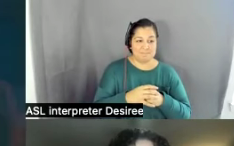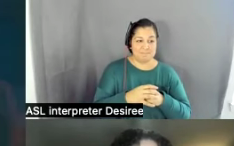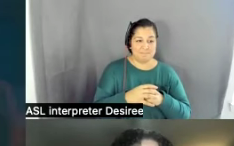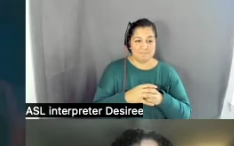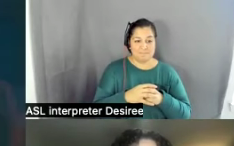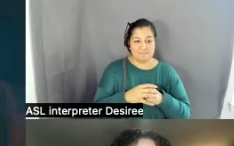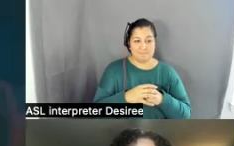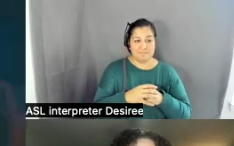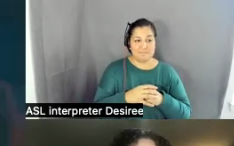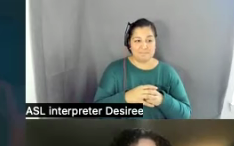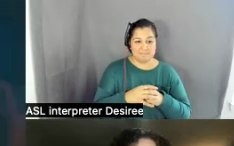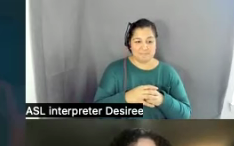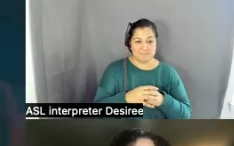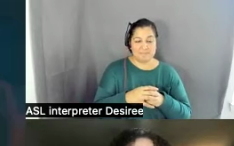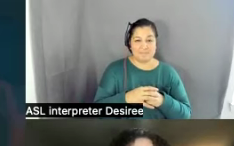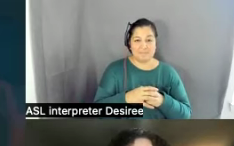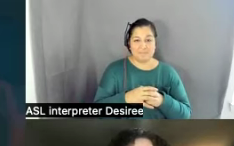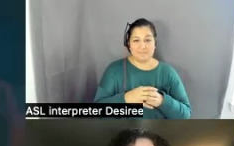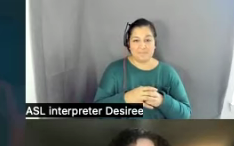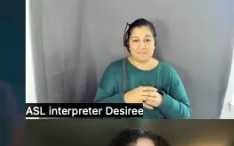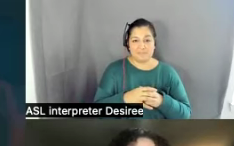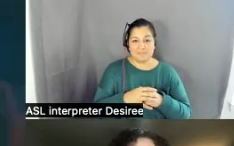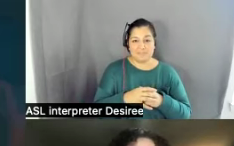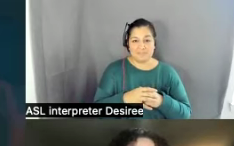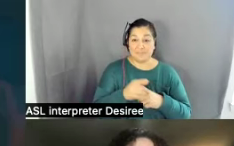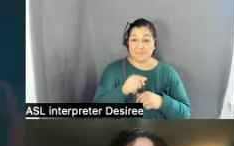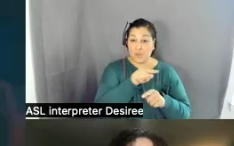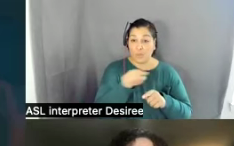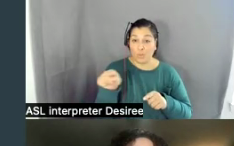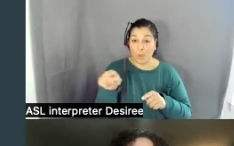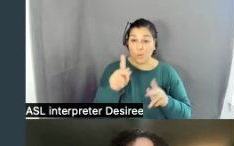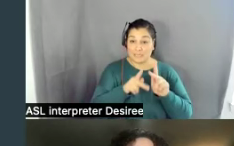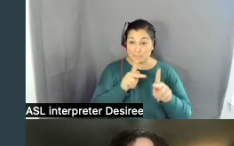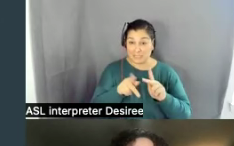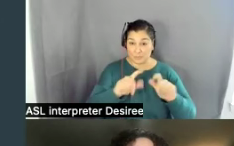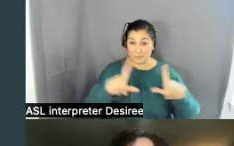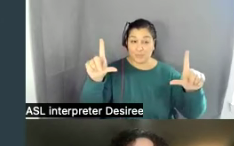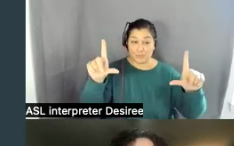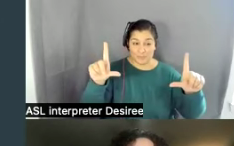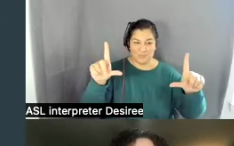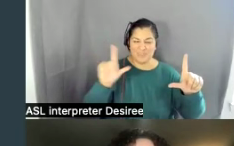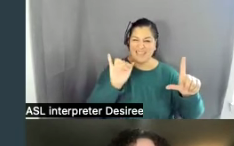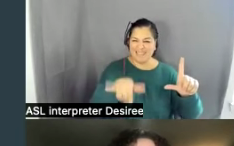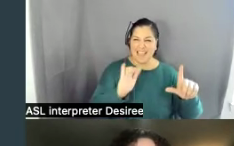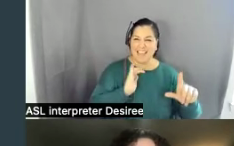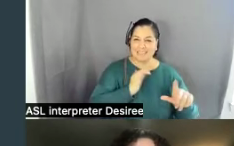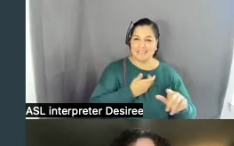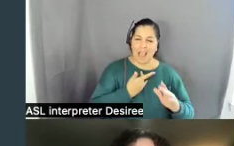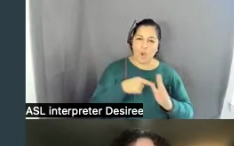who you see before you, that that's our core, team,